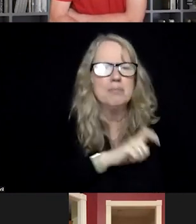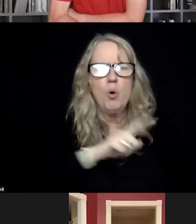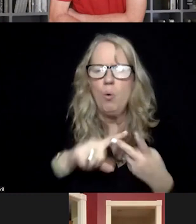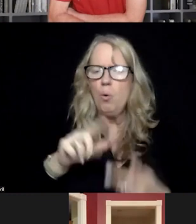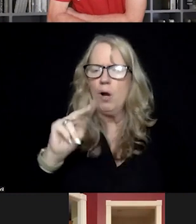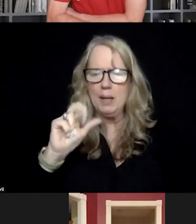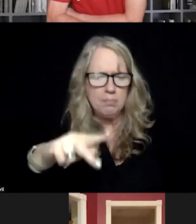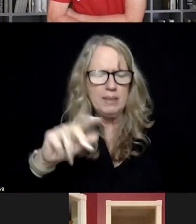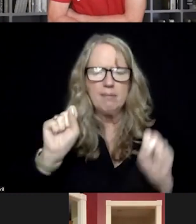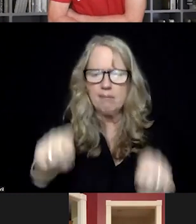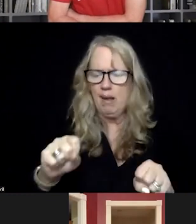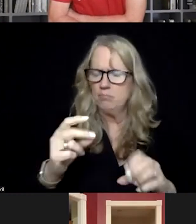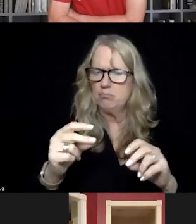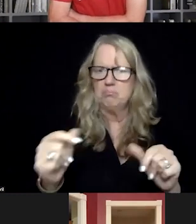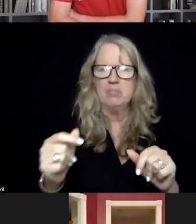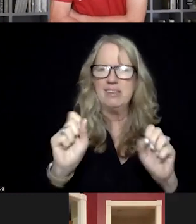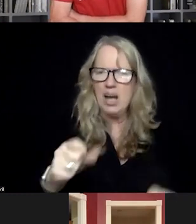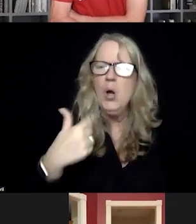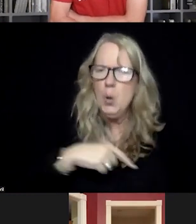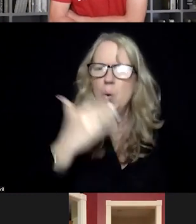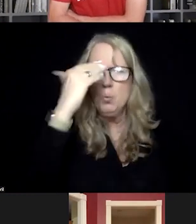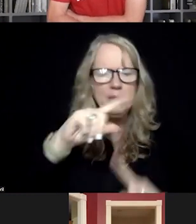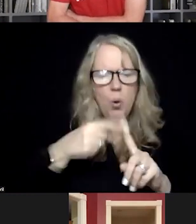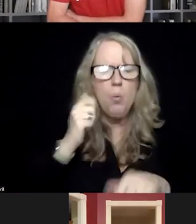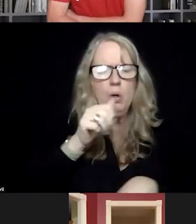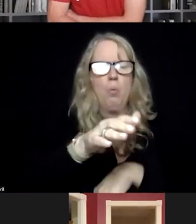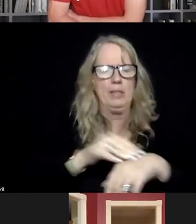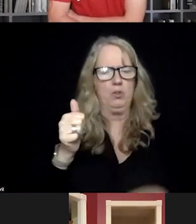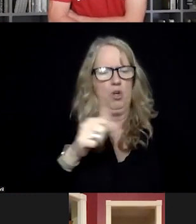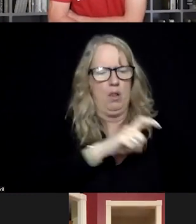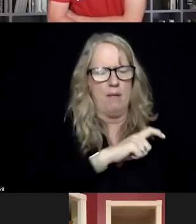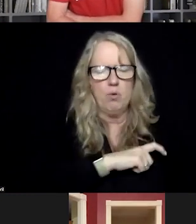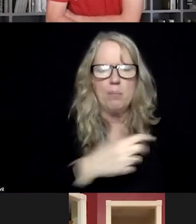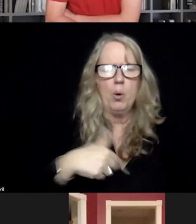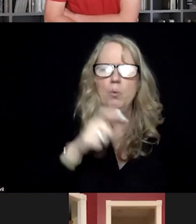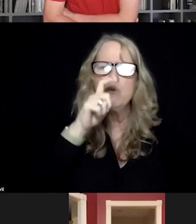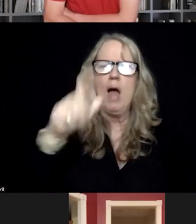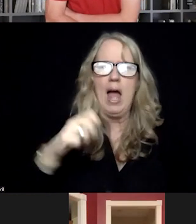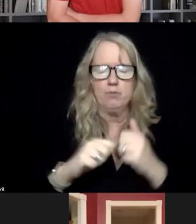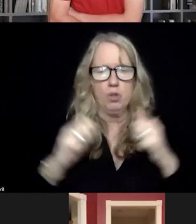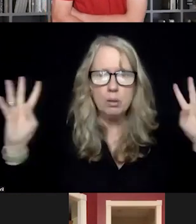CAN DO THAT ON THE SPOT. WE KNOW WHEN WE NEED TO CALL ENFORCEMENT. WE DON'T NEED EVERYONE COMING. THAT TRIGGERS